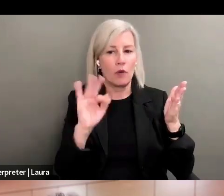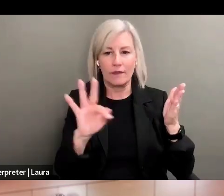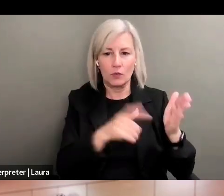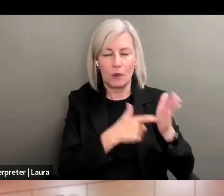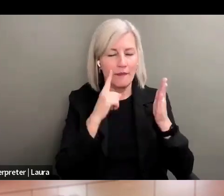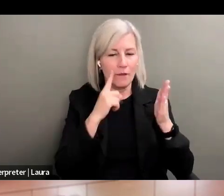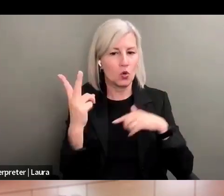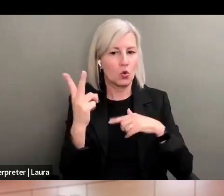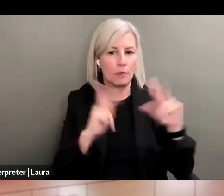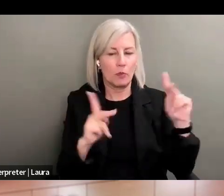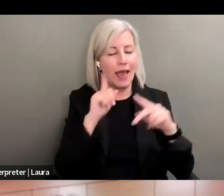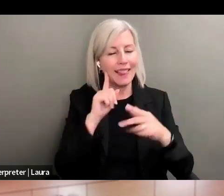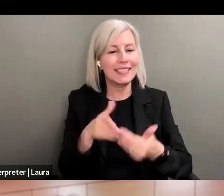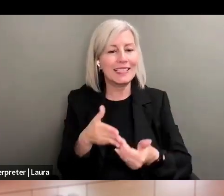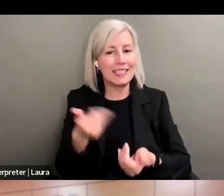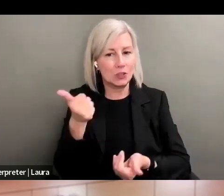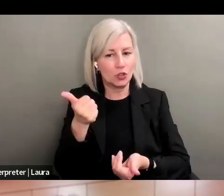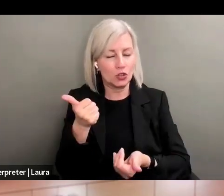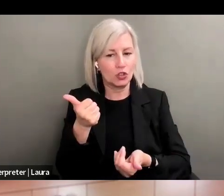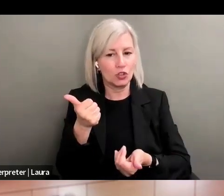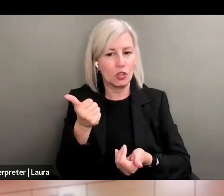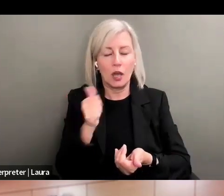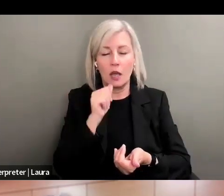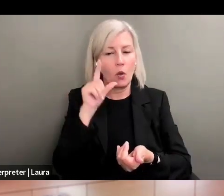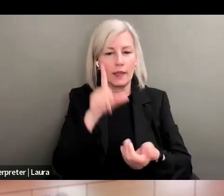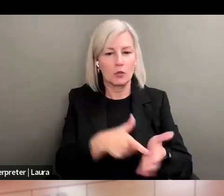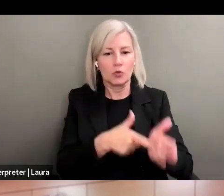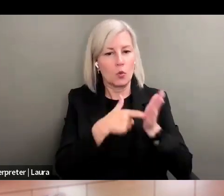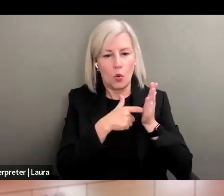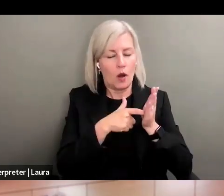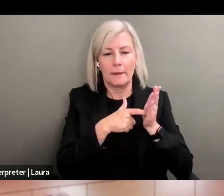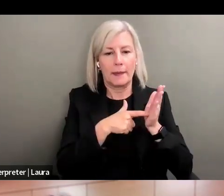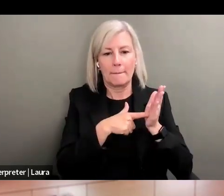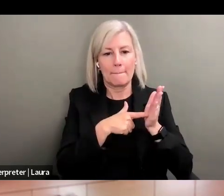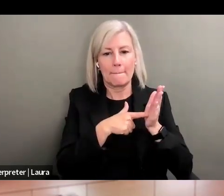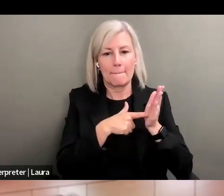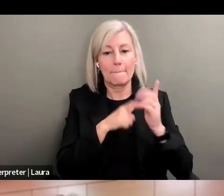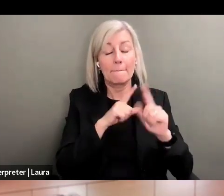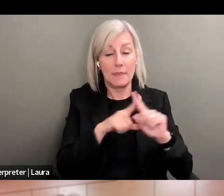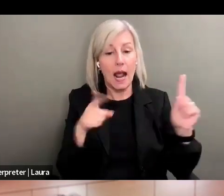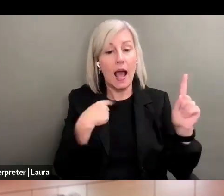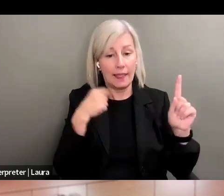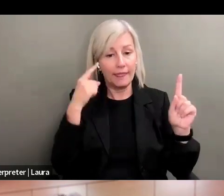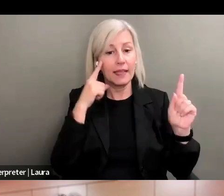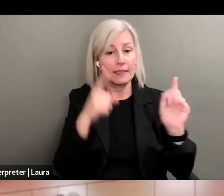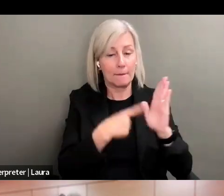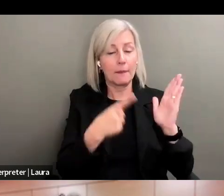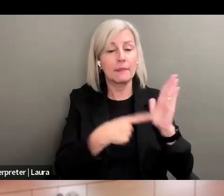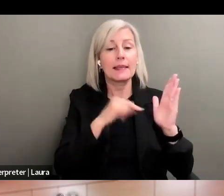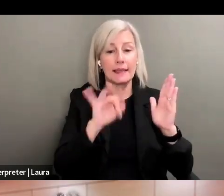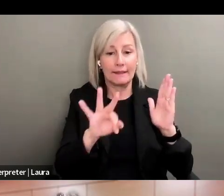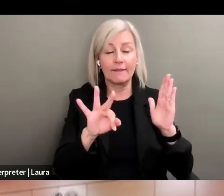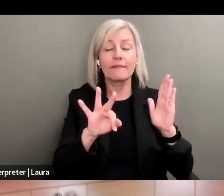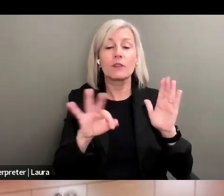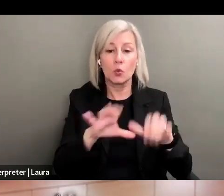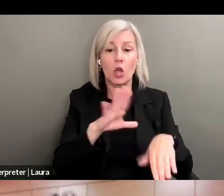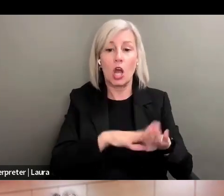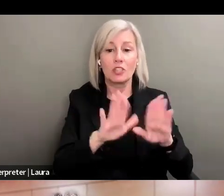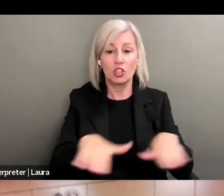I find it easier, I don't think that there is a requirement, but I do think that sometimes if you're doing it on children that are at that age cut off,